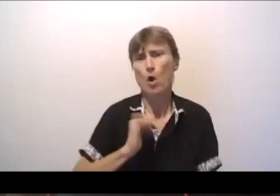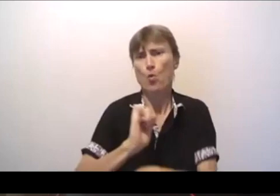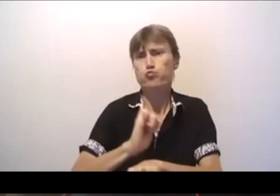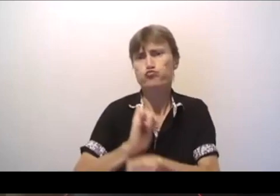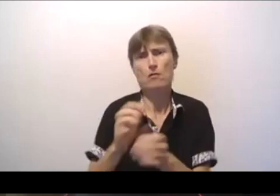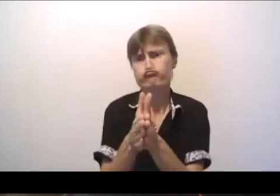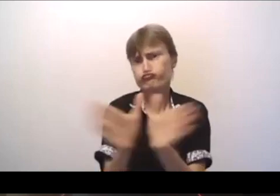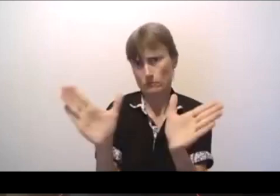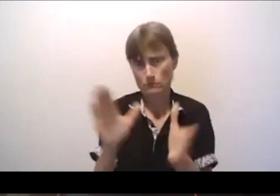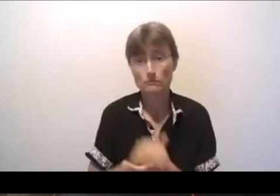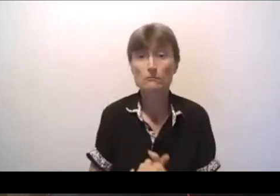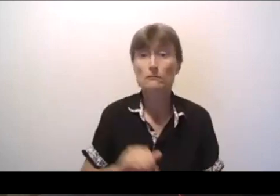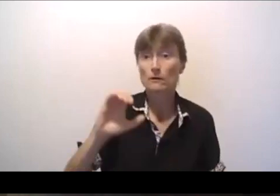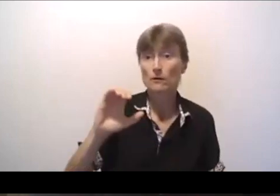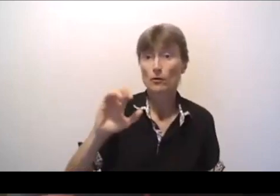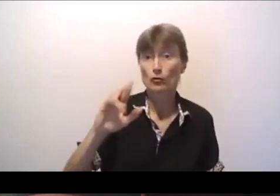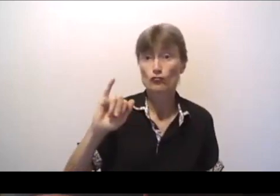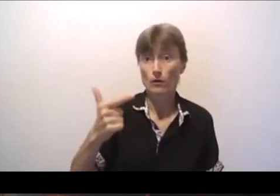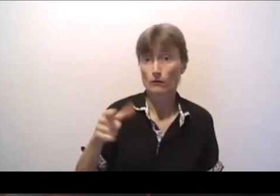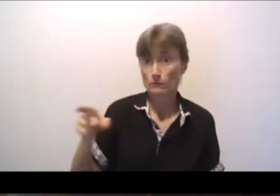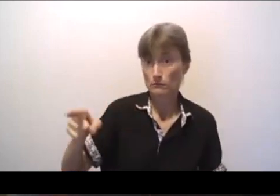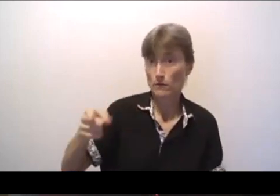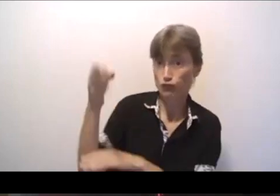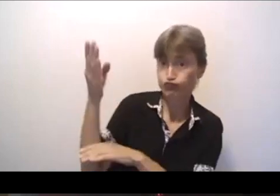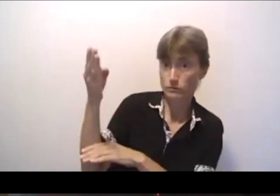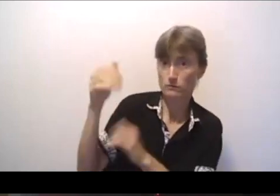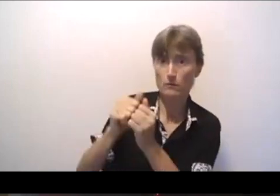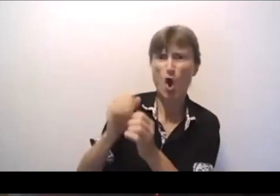a presentation within the arts sector where there were poets and and we were